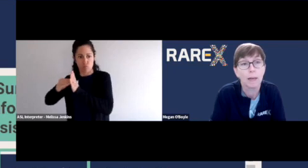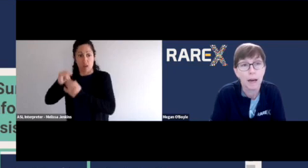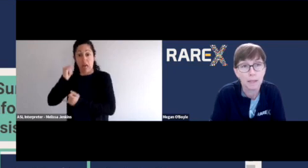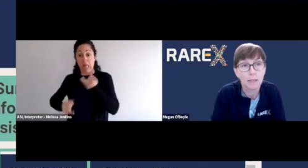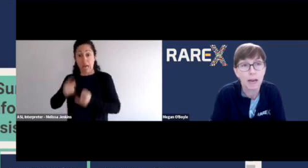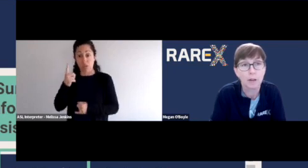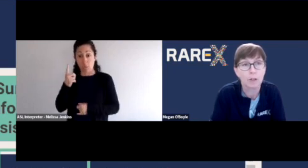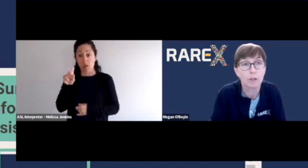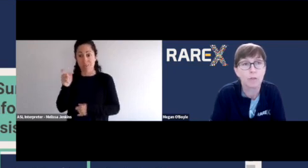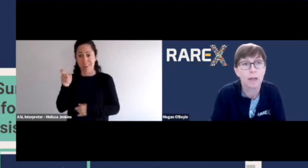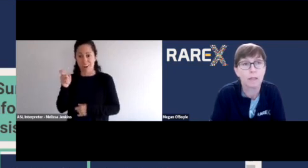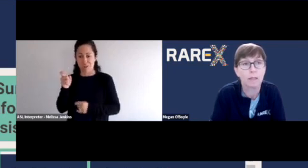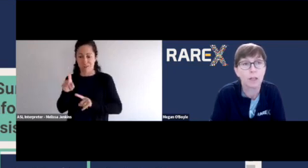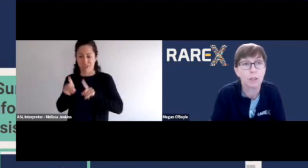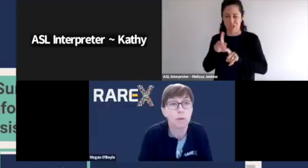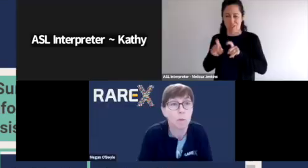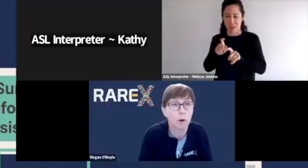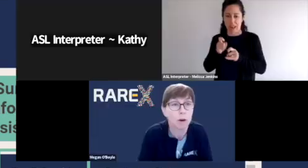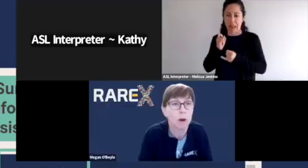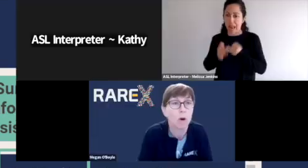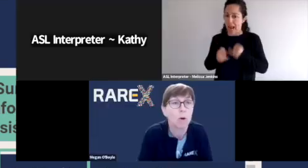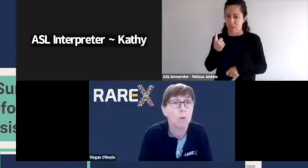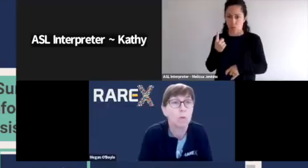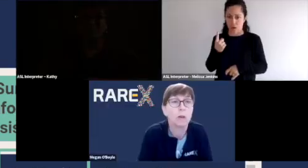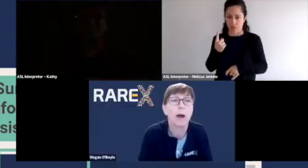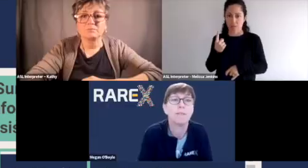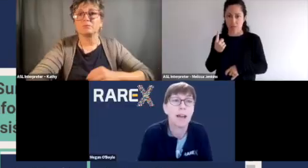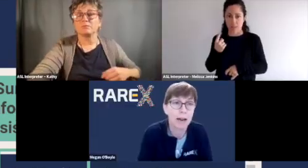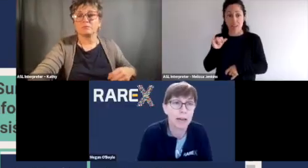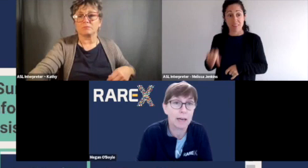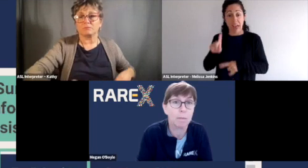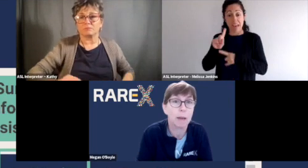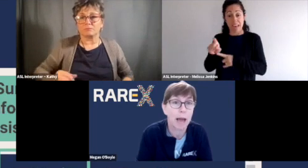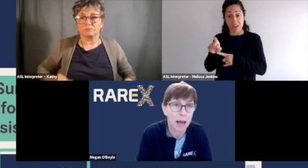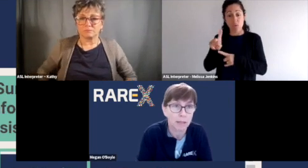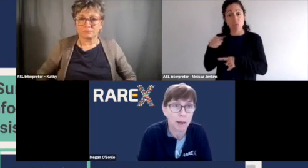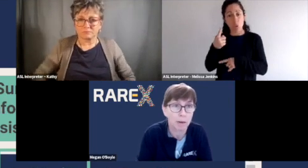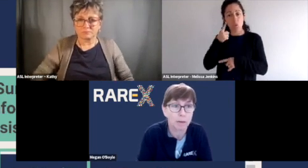because the Diagnosis Survey is just to report what you have not yet been asked about.